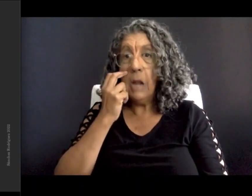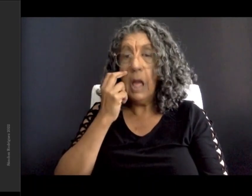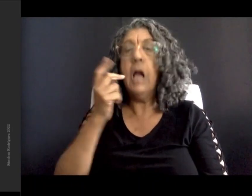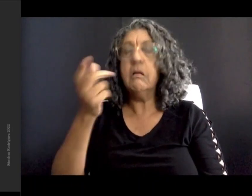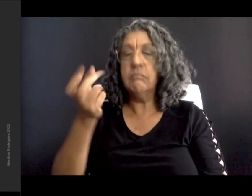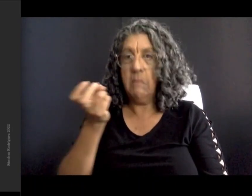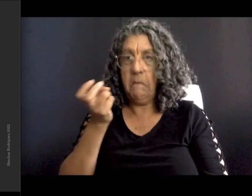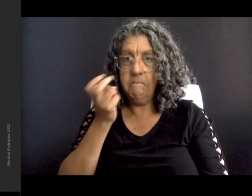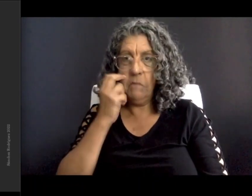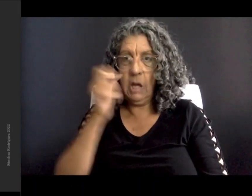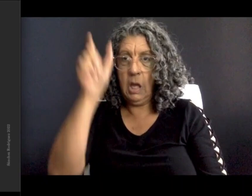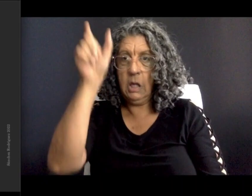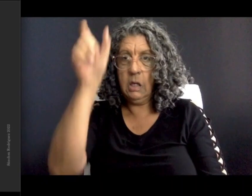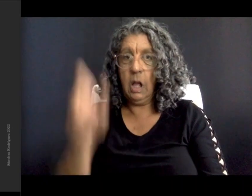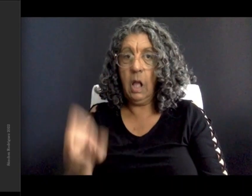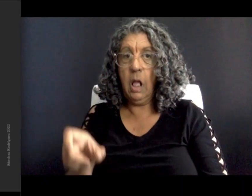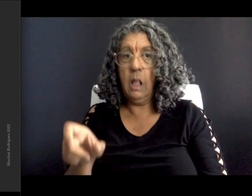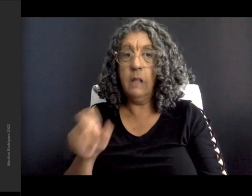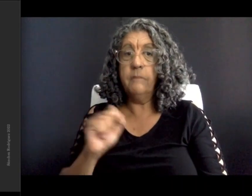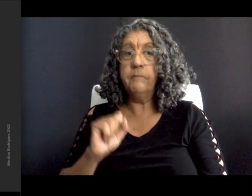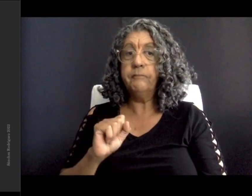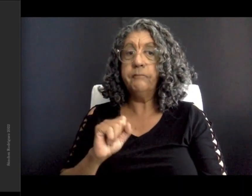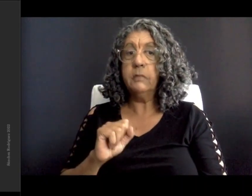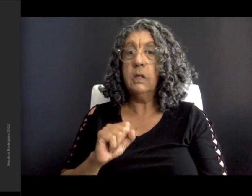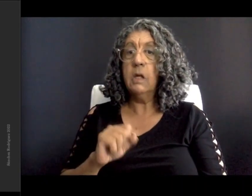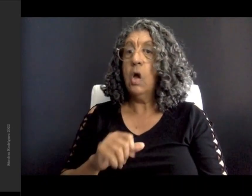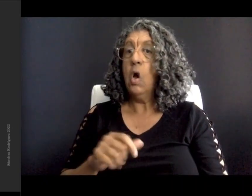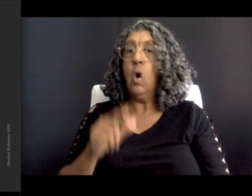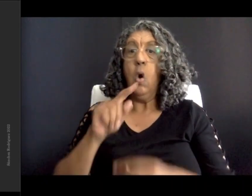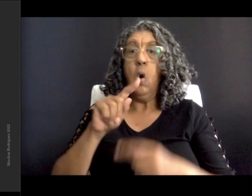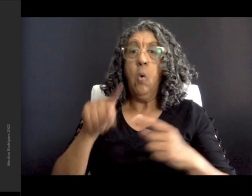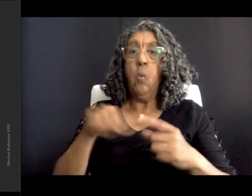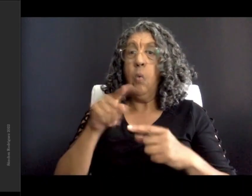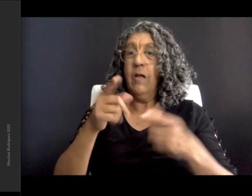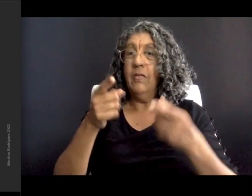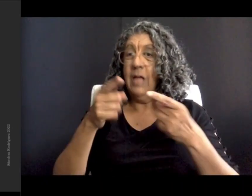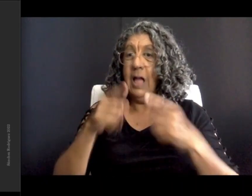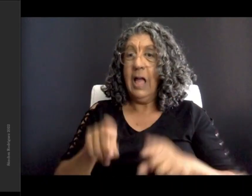you will look under the one column. If you're blind deaf you look at the other column